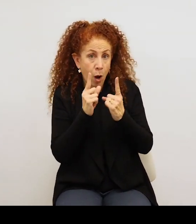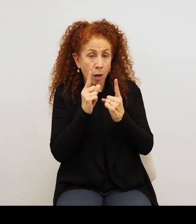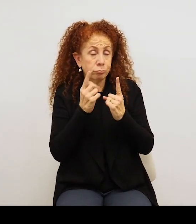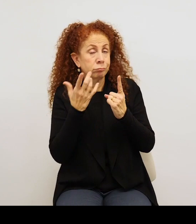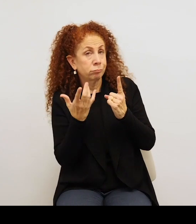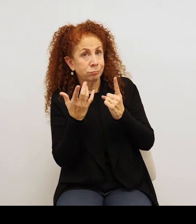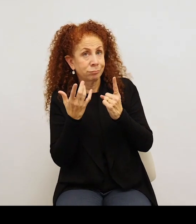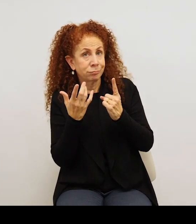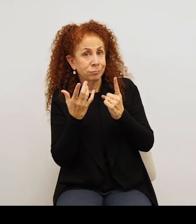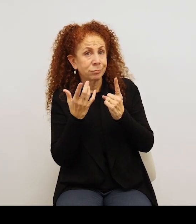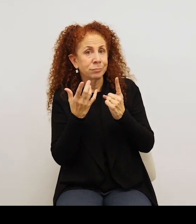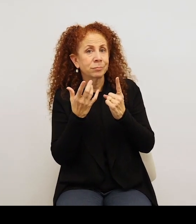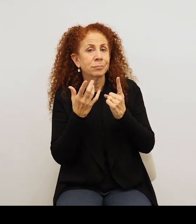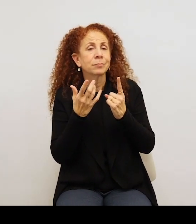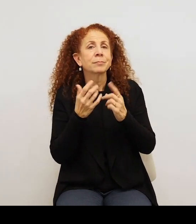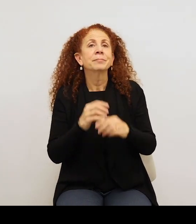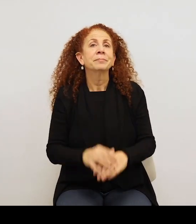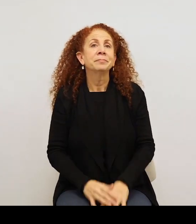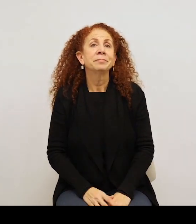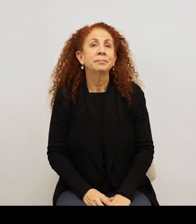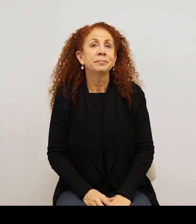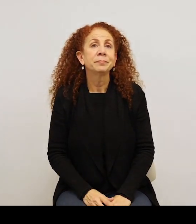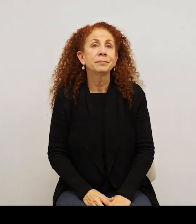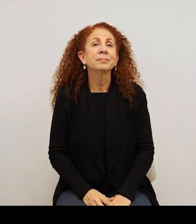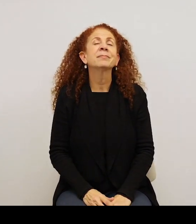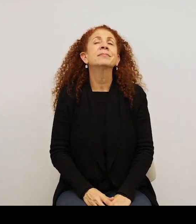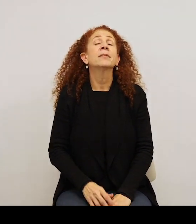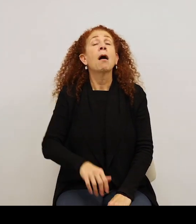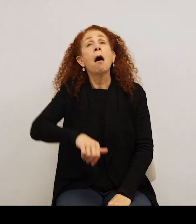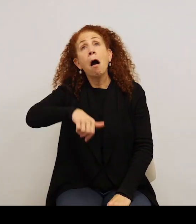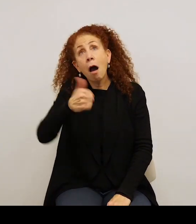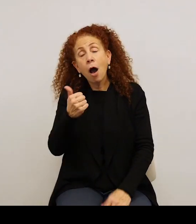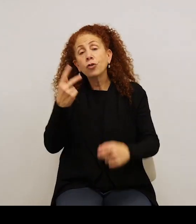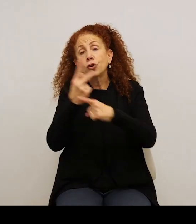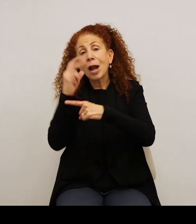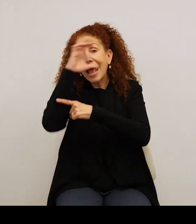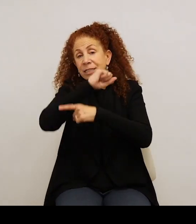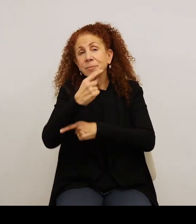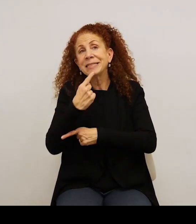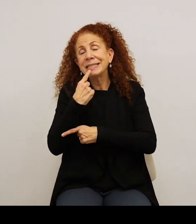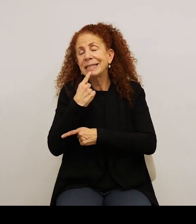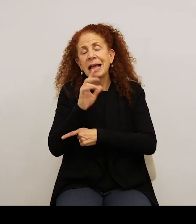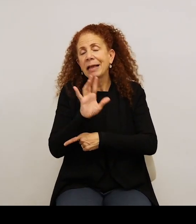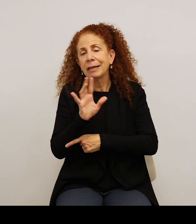And more ambitious estimates say there might